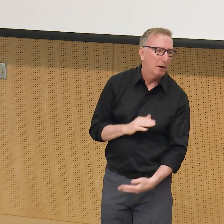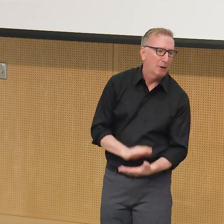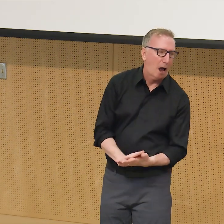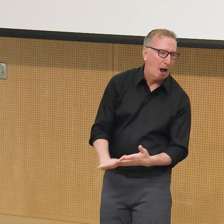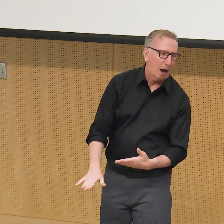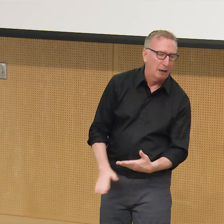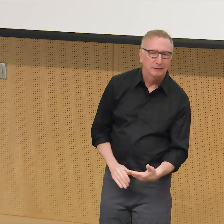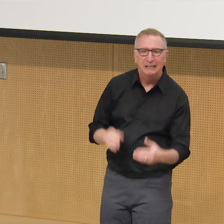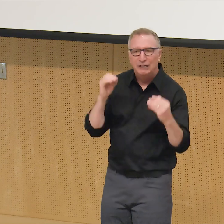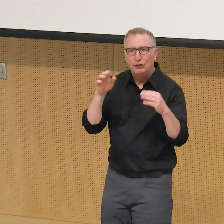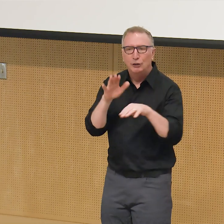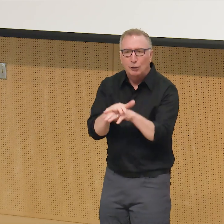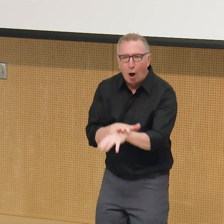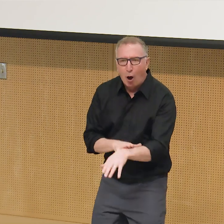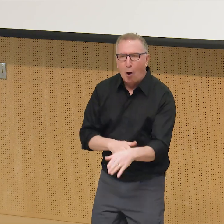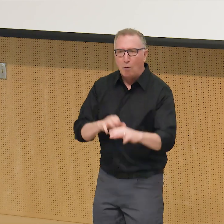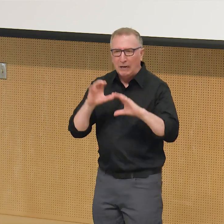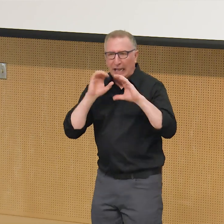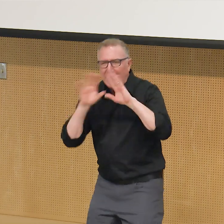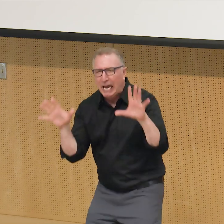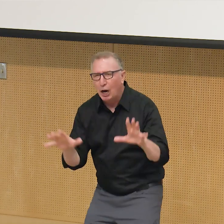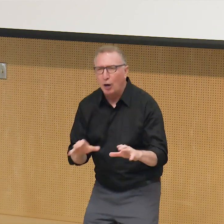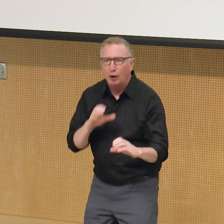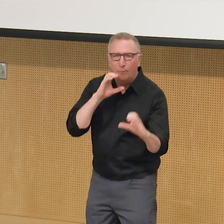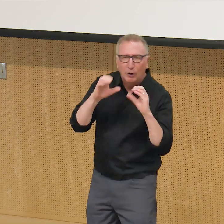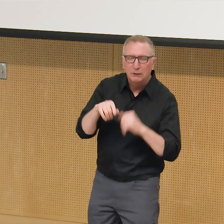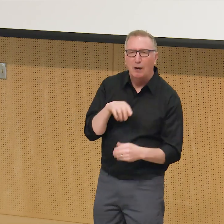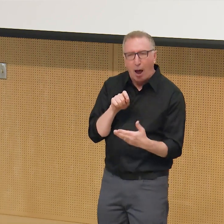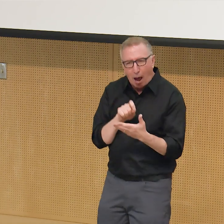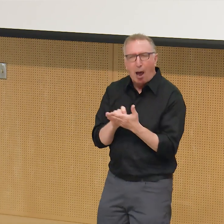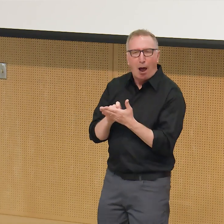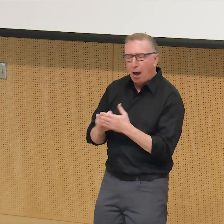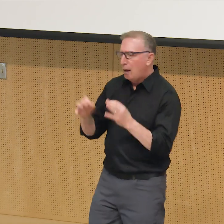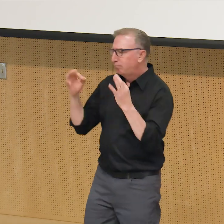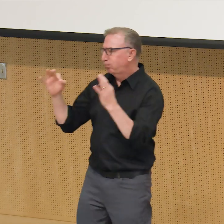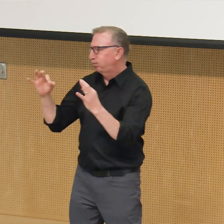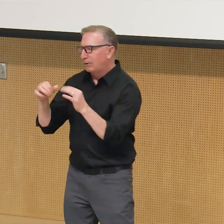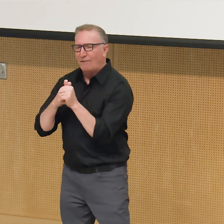speak slower while he was signing. So, for me, it was much more clear.